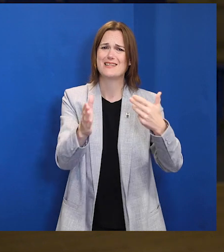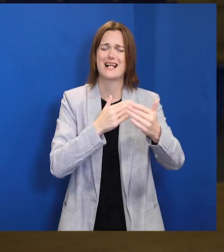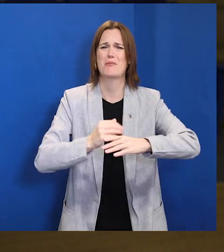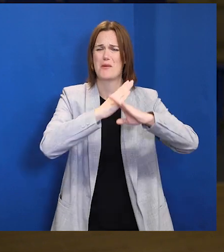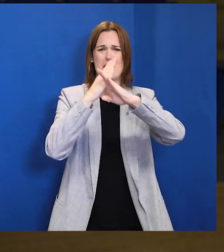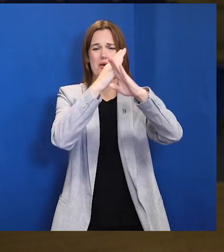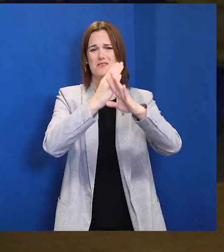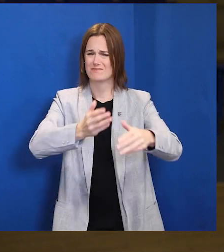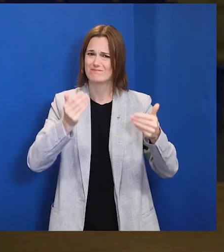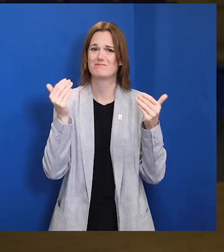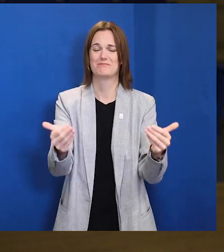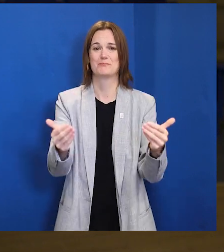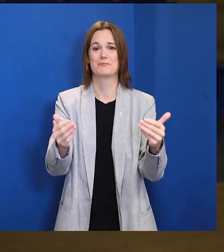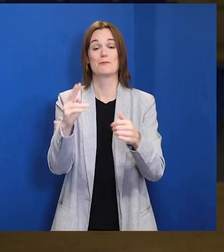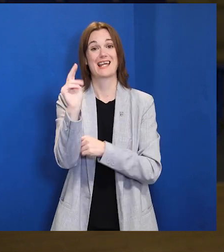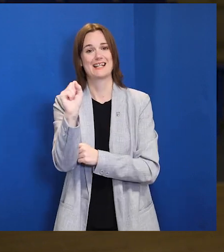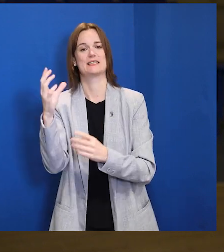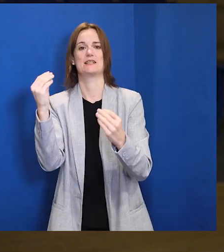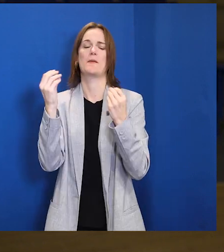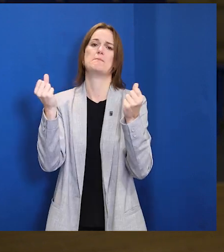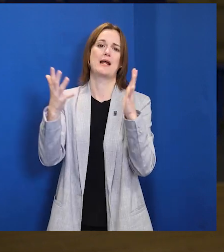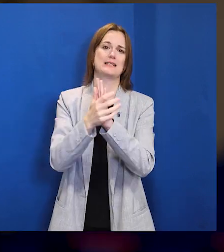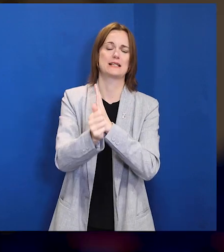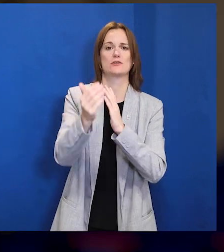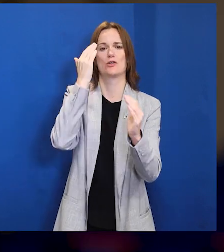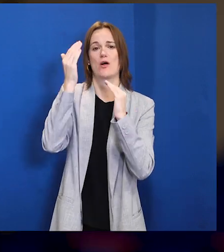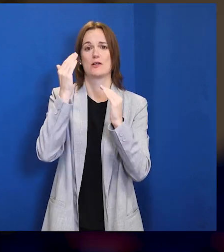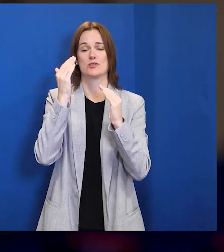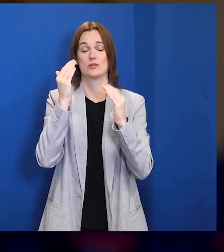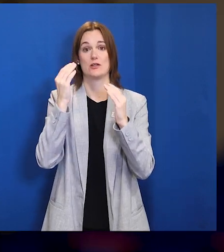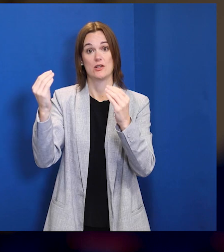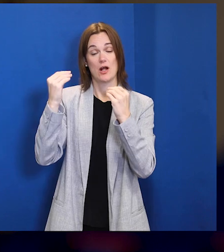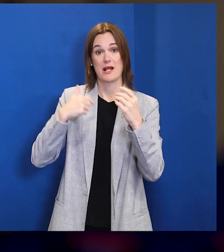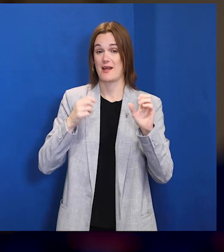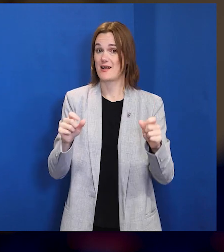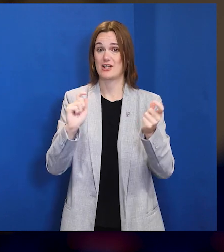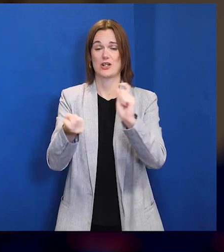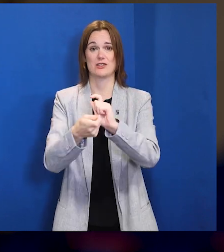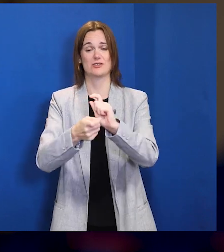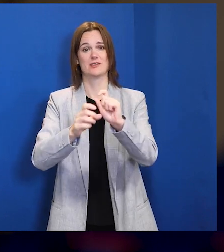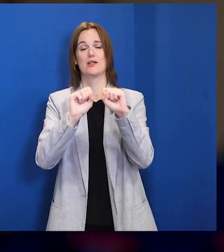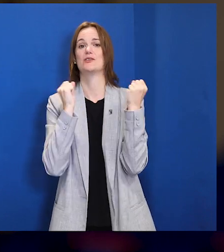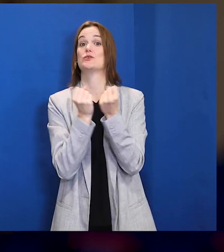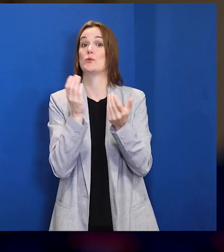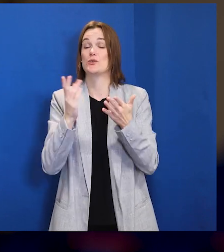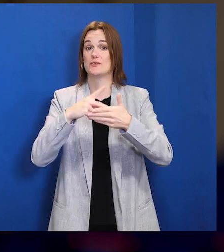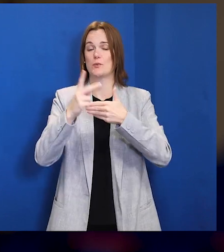Regardless of the obstacles we are faced with. NSCC taught me great skills and knowledge to be an